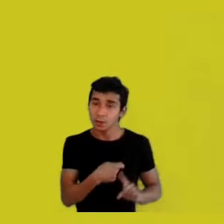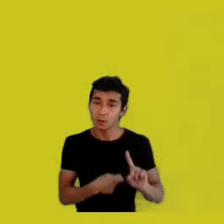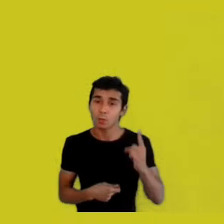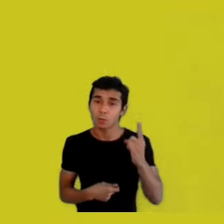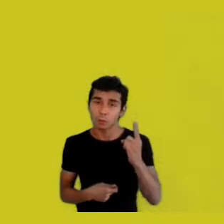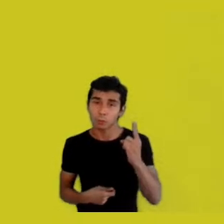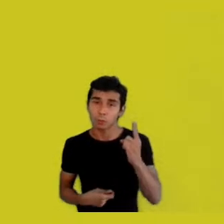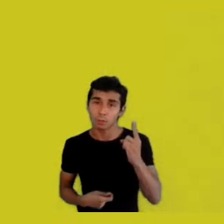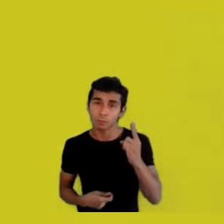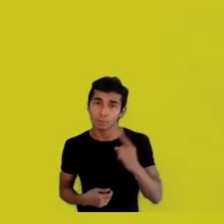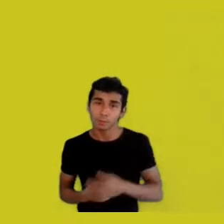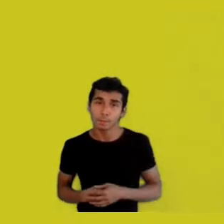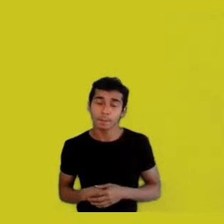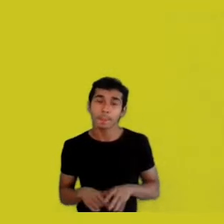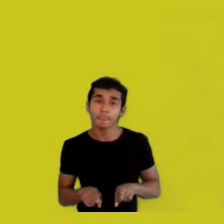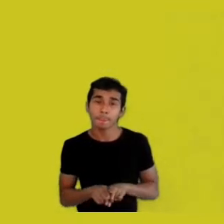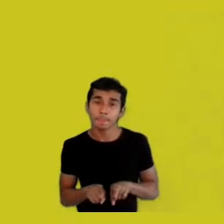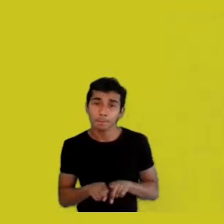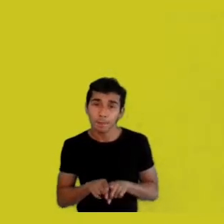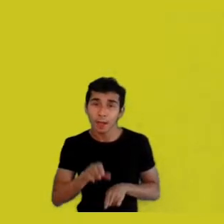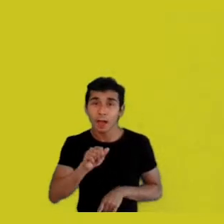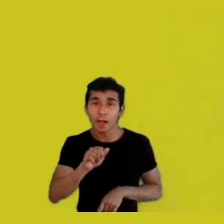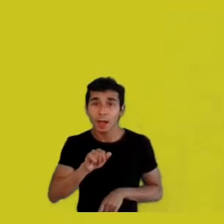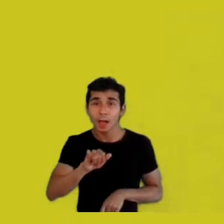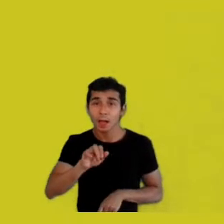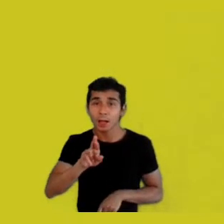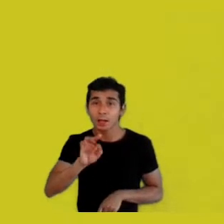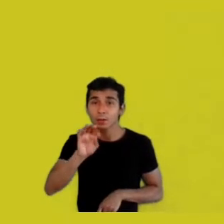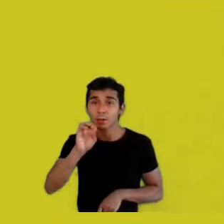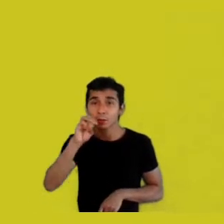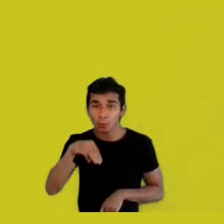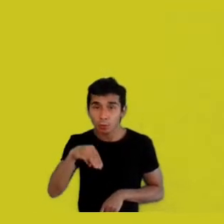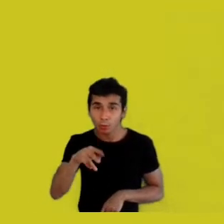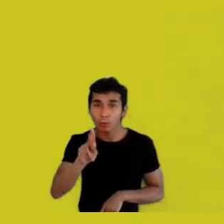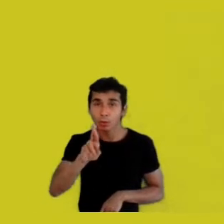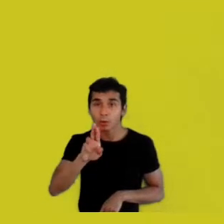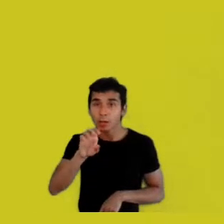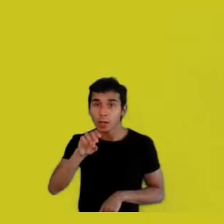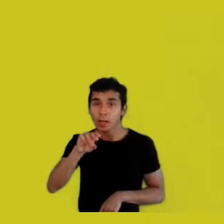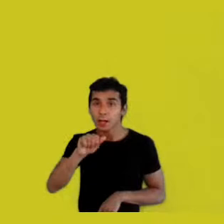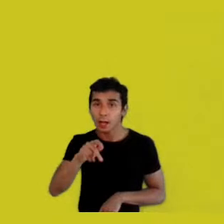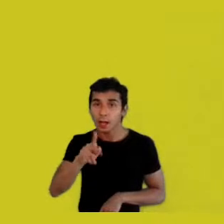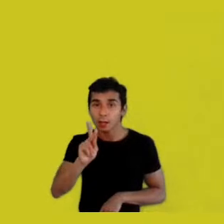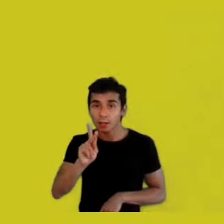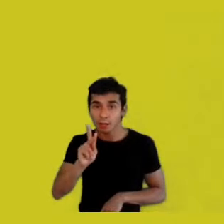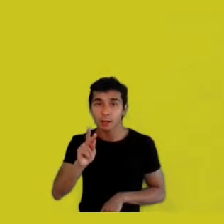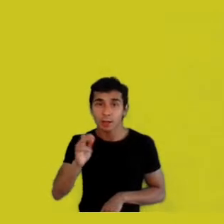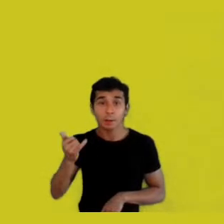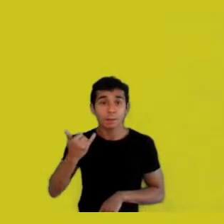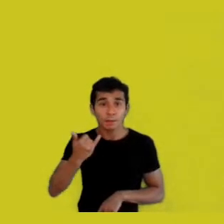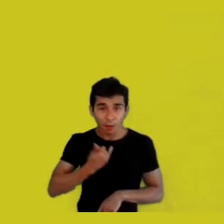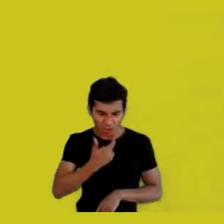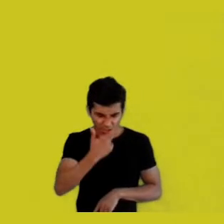“I’ve never seen myself as an individual; I’ve always seen myself as a collective subject.”